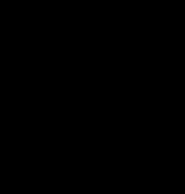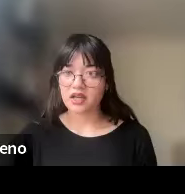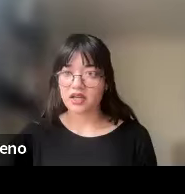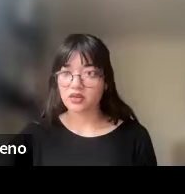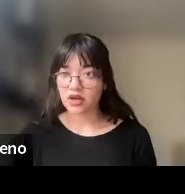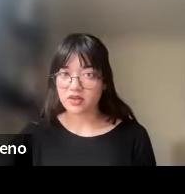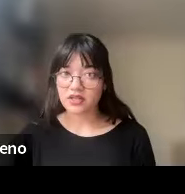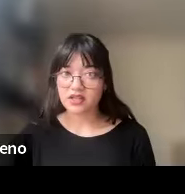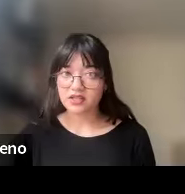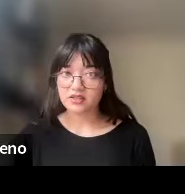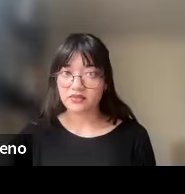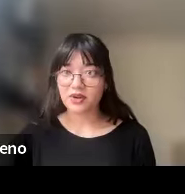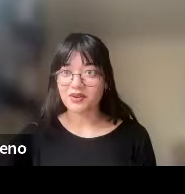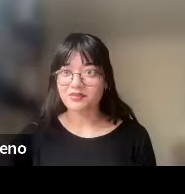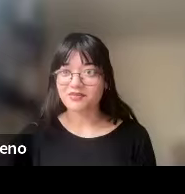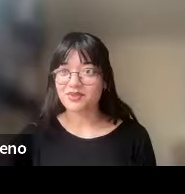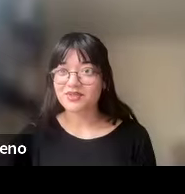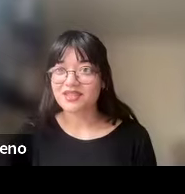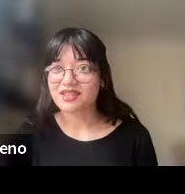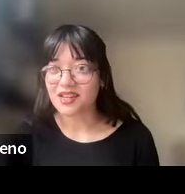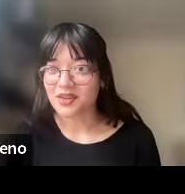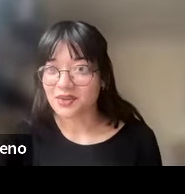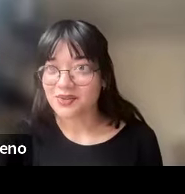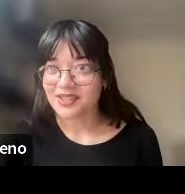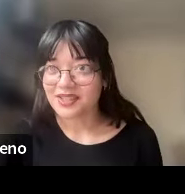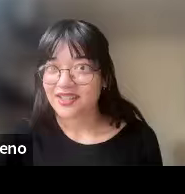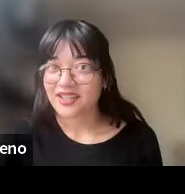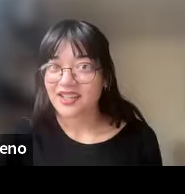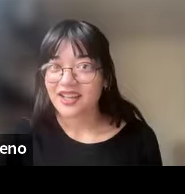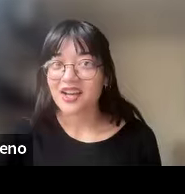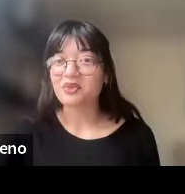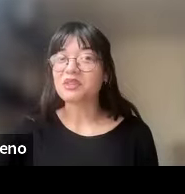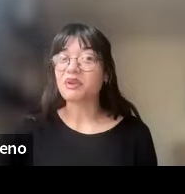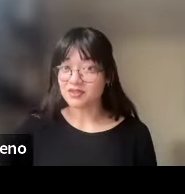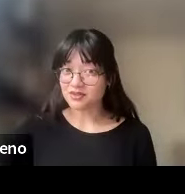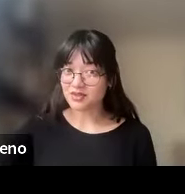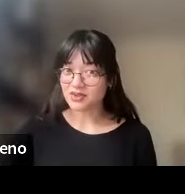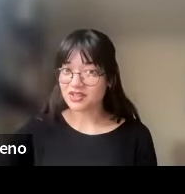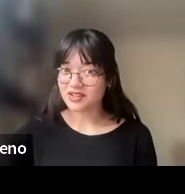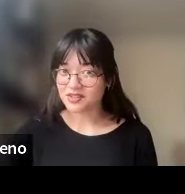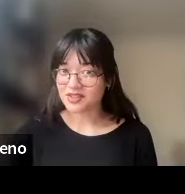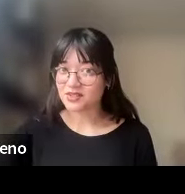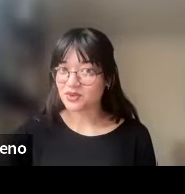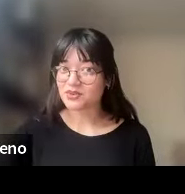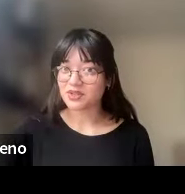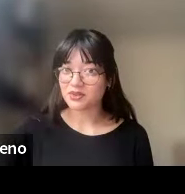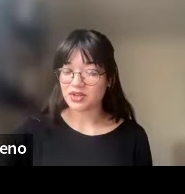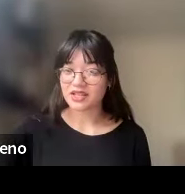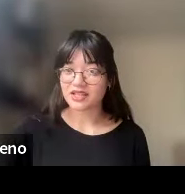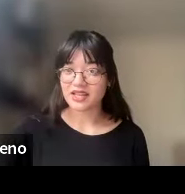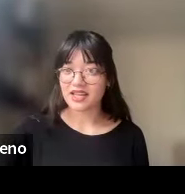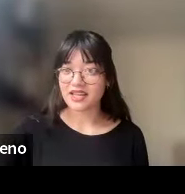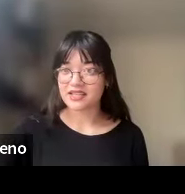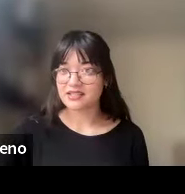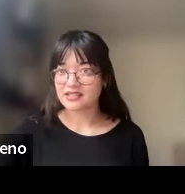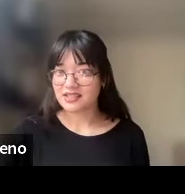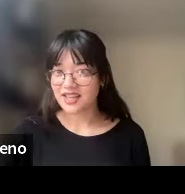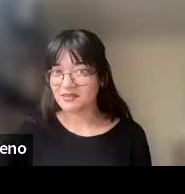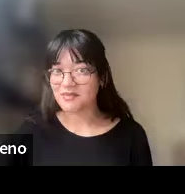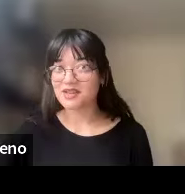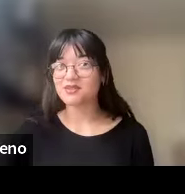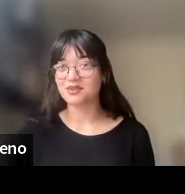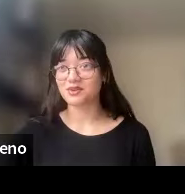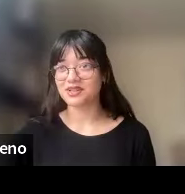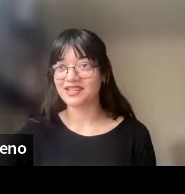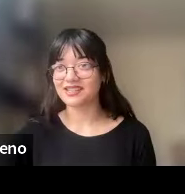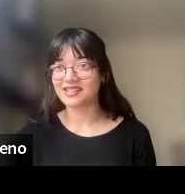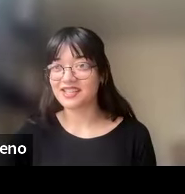I graduated from UC San Diego with a Bachelors Degree in ecology in 2023. And a master's degree